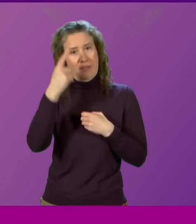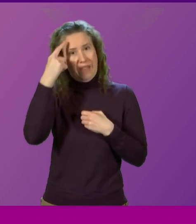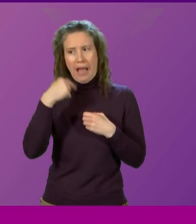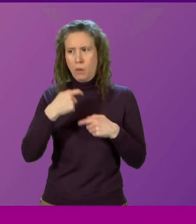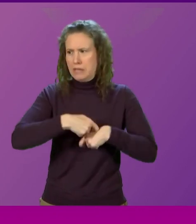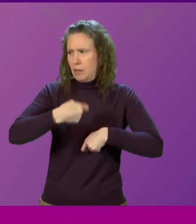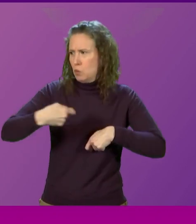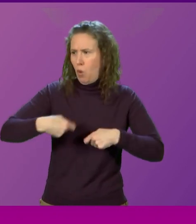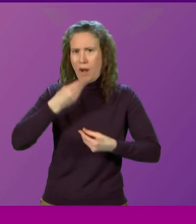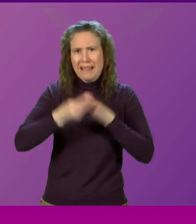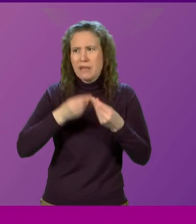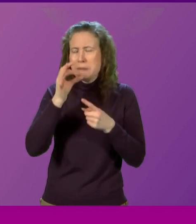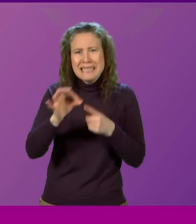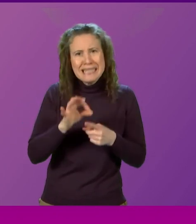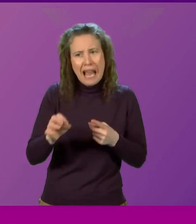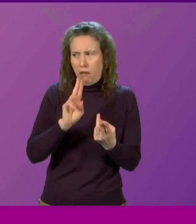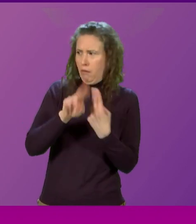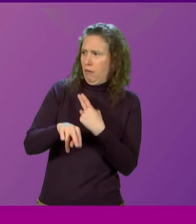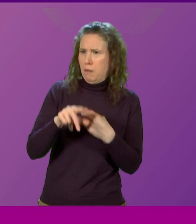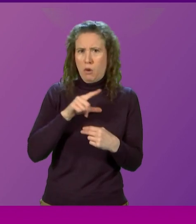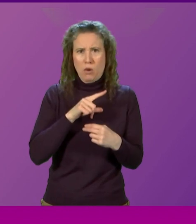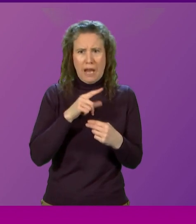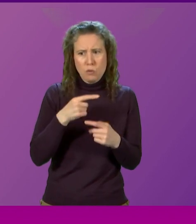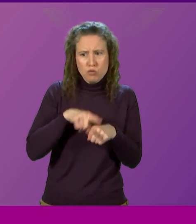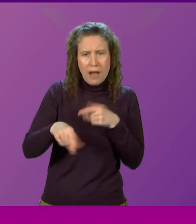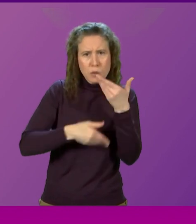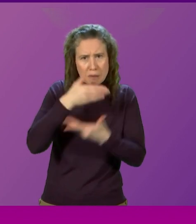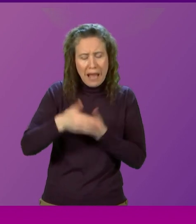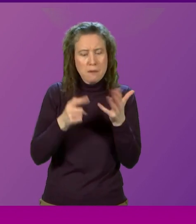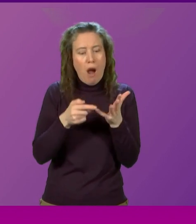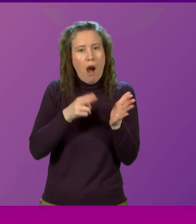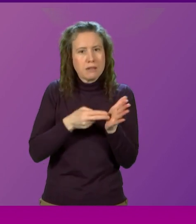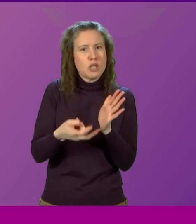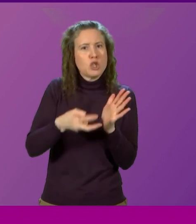too long going into detail about the urgent and unscheduled care collaborative earlier on.